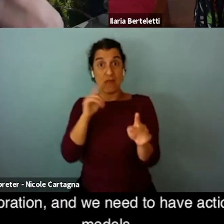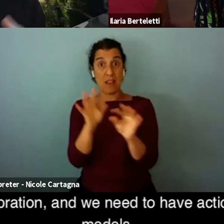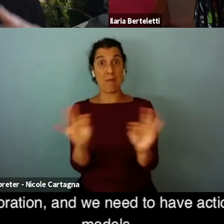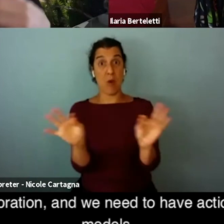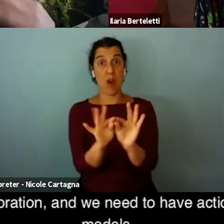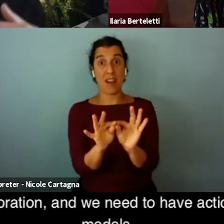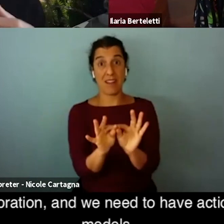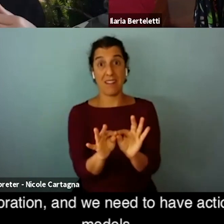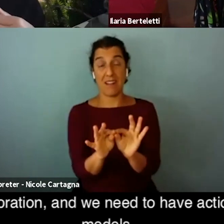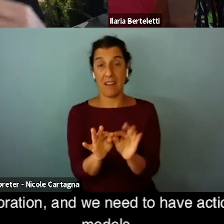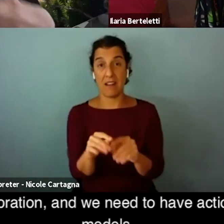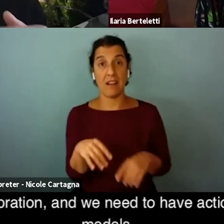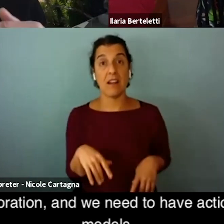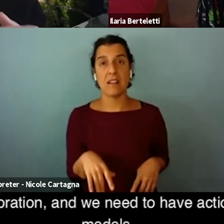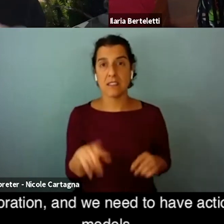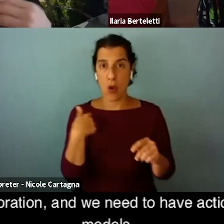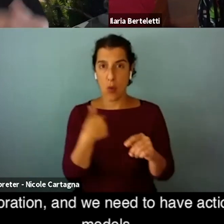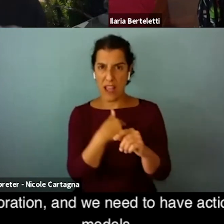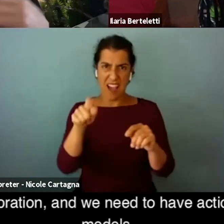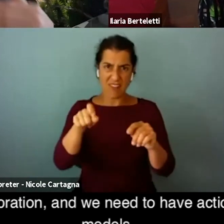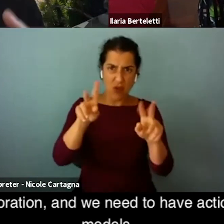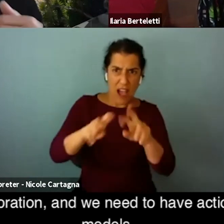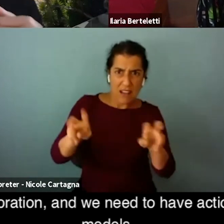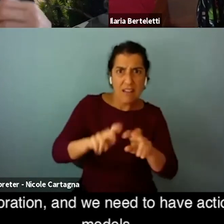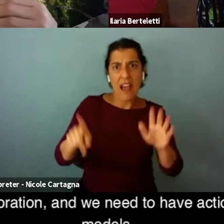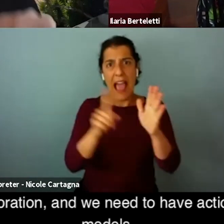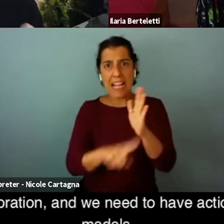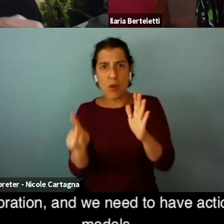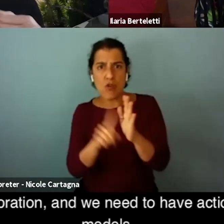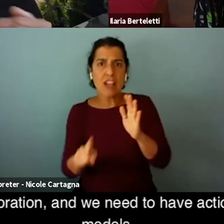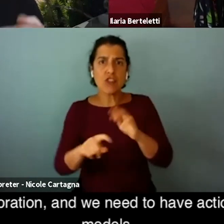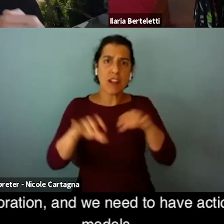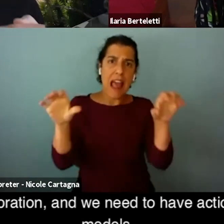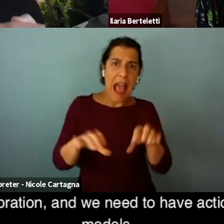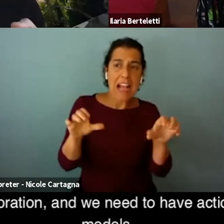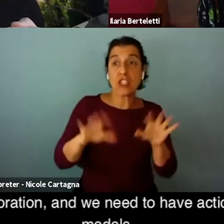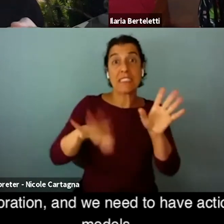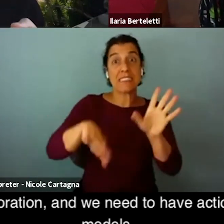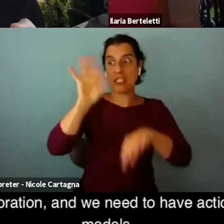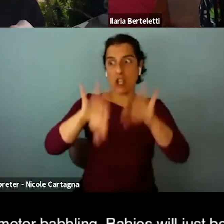so we need to have exploration we need to have action discovery as part of these models